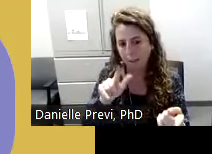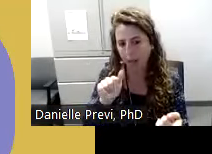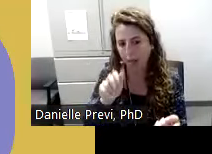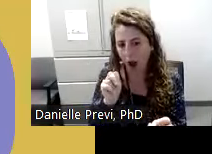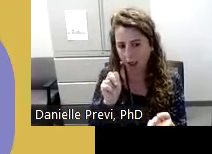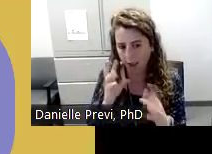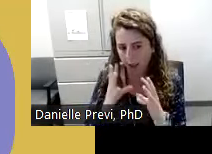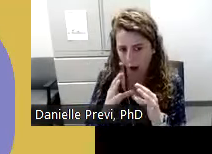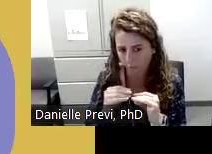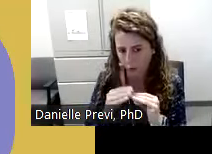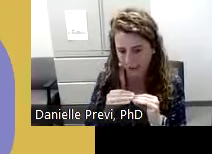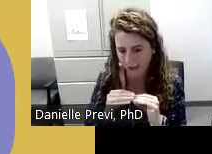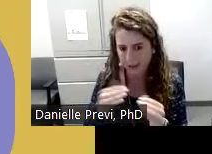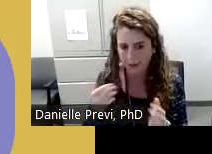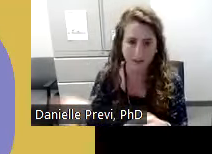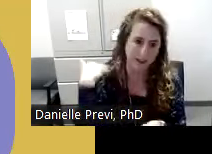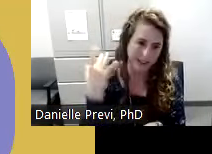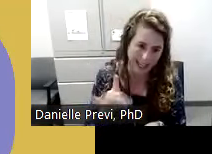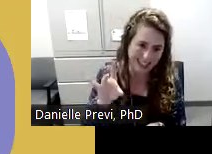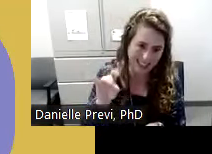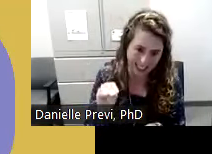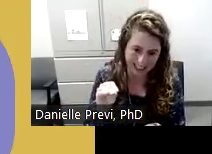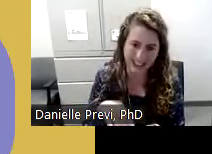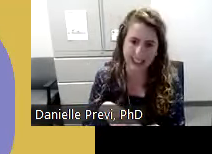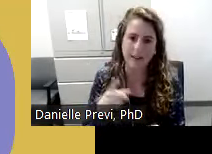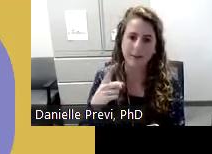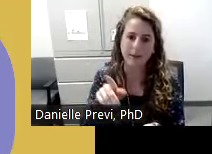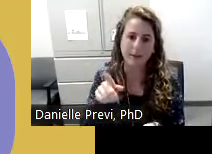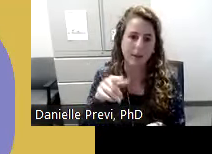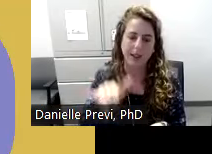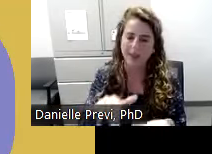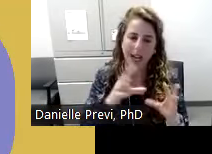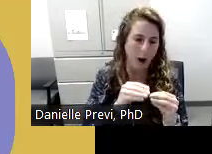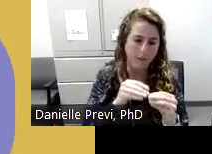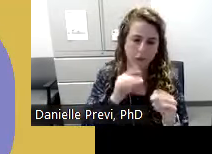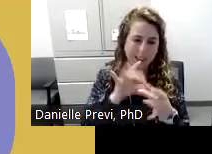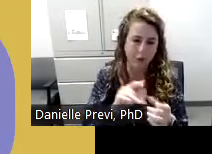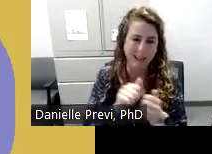So to give you a quick example of that, the Milan Conference, which took place in 1880 quite some